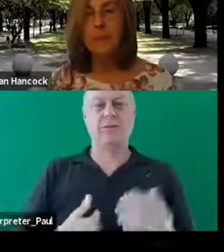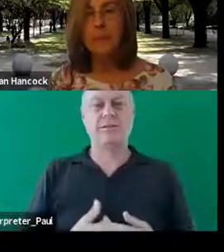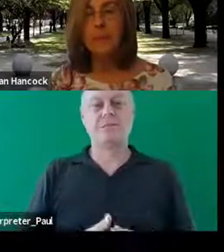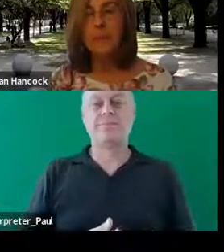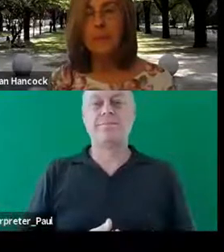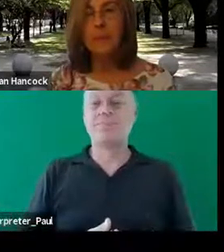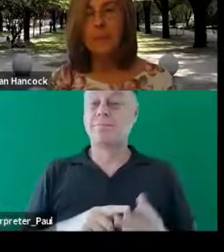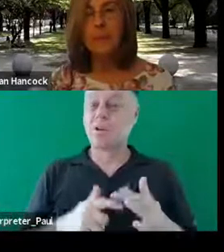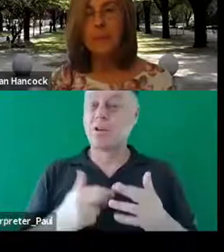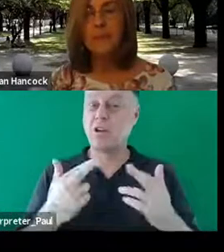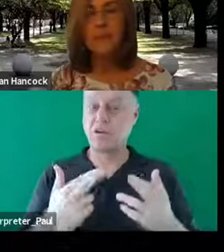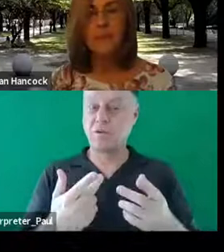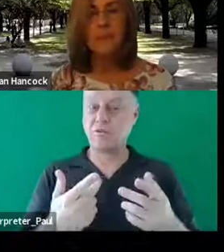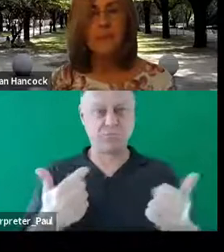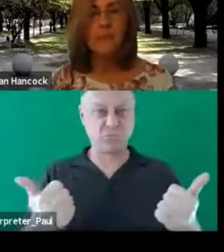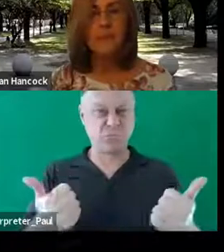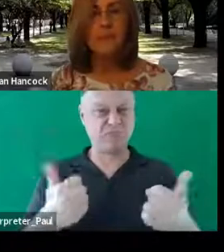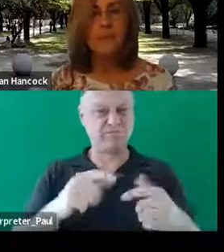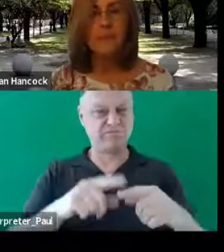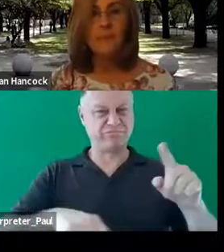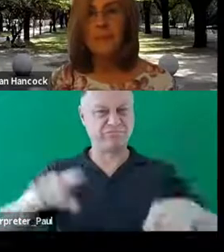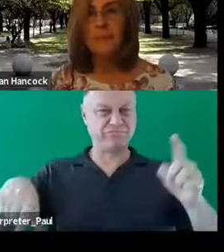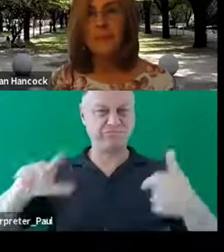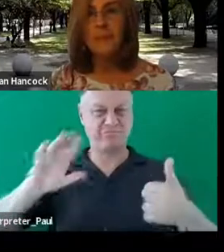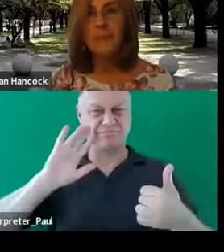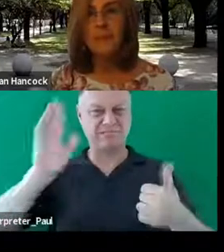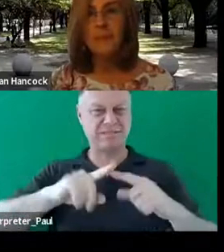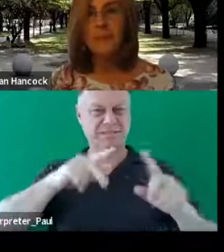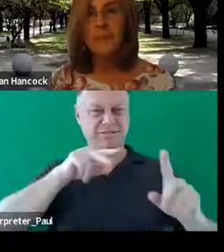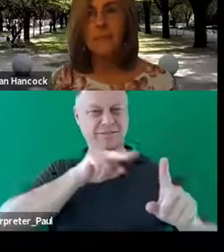have all agreed that we have a really good variety of different approaches and models here.